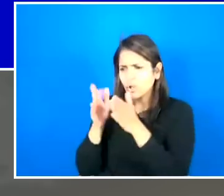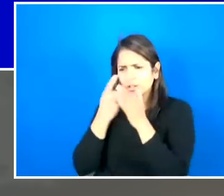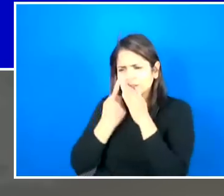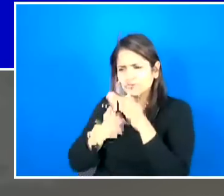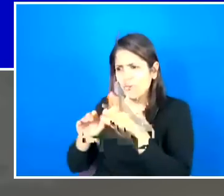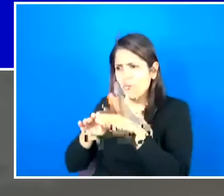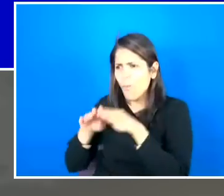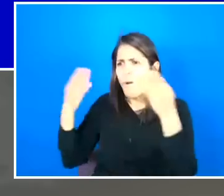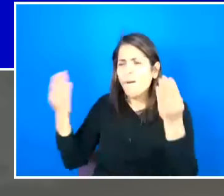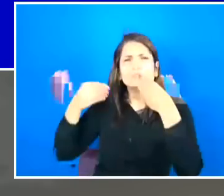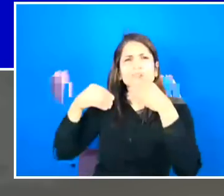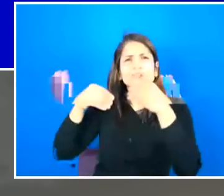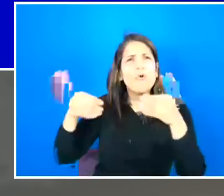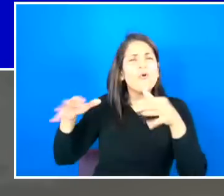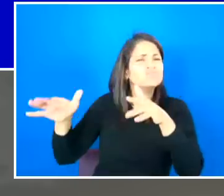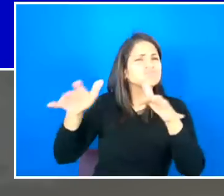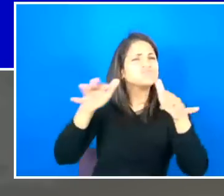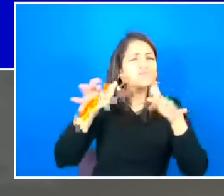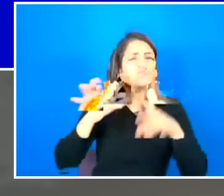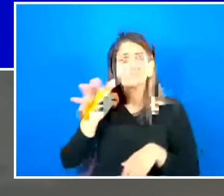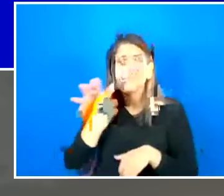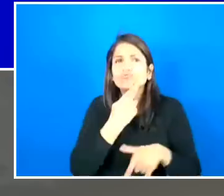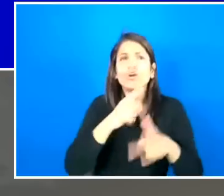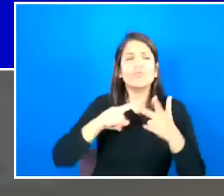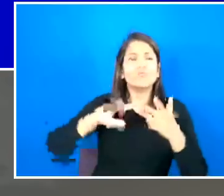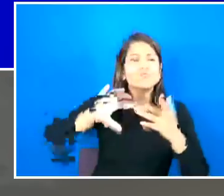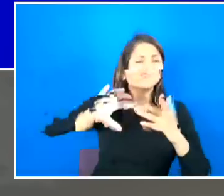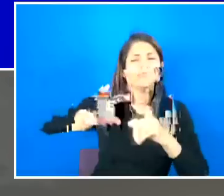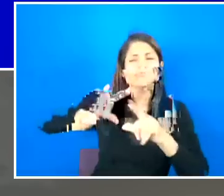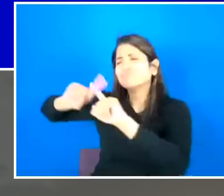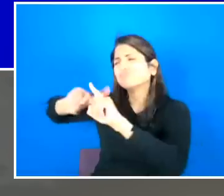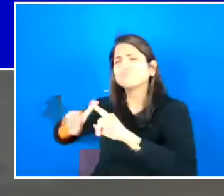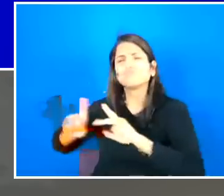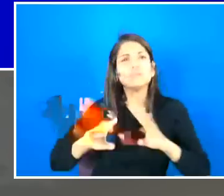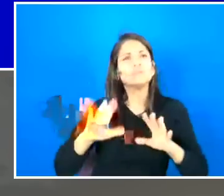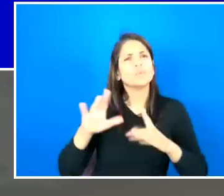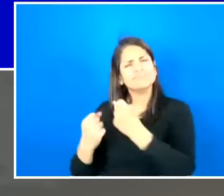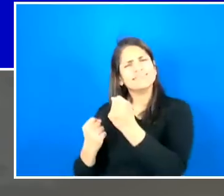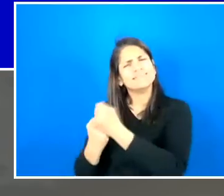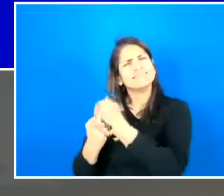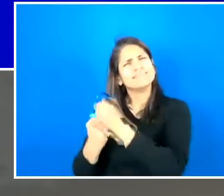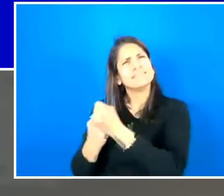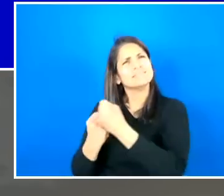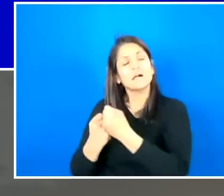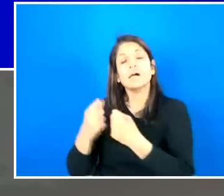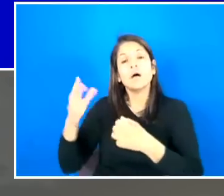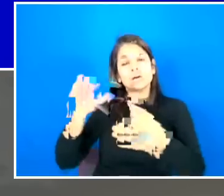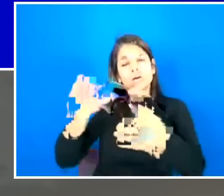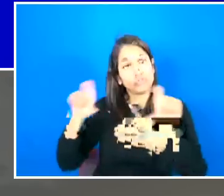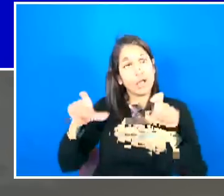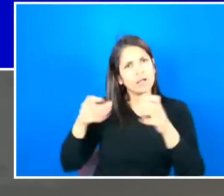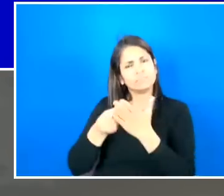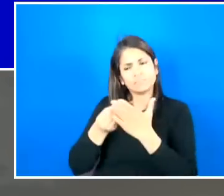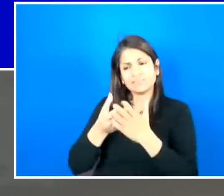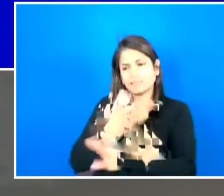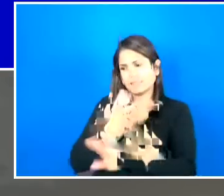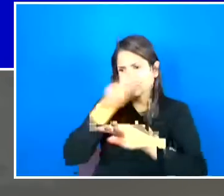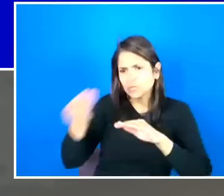NOW THERE'S ANOTHER ROU,ND CAMEOU T OF WHAT WAS REFERRED TO